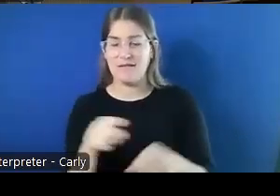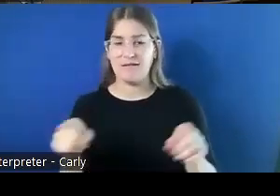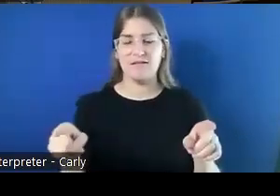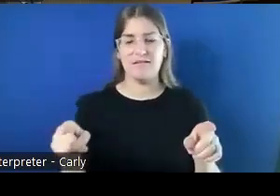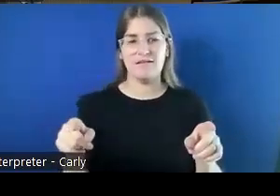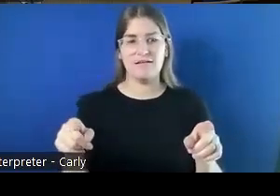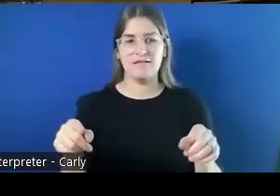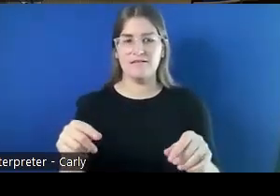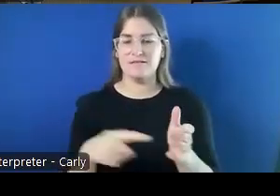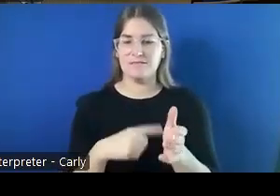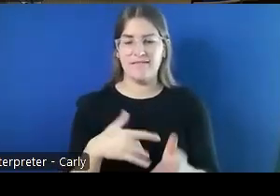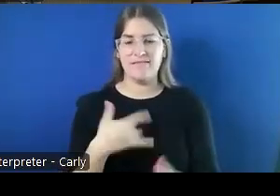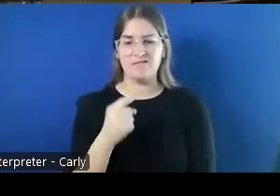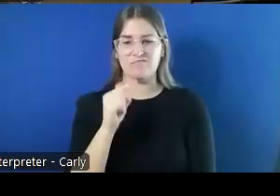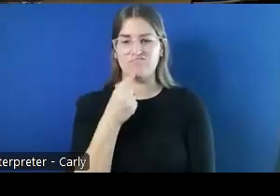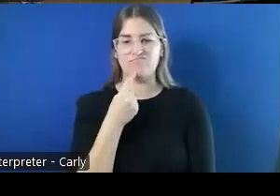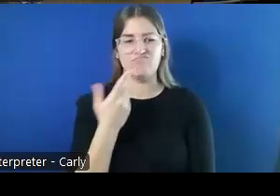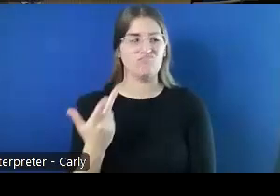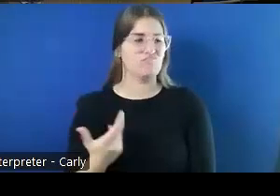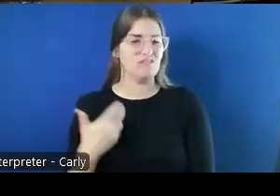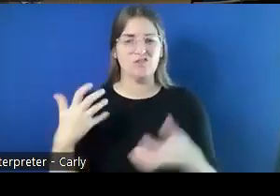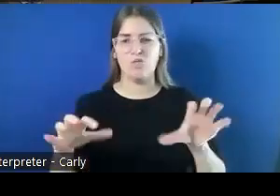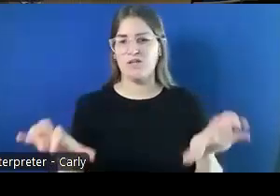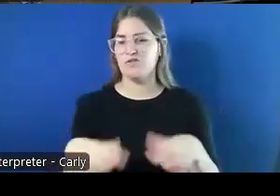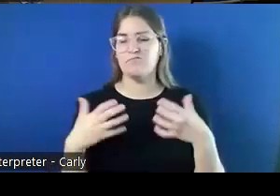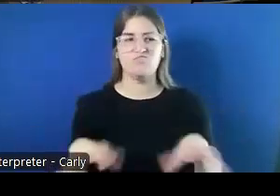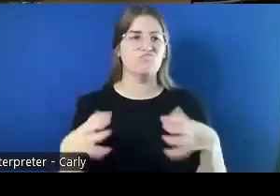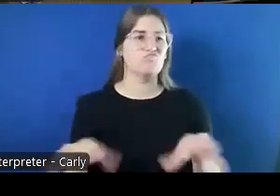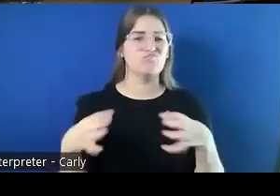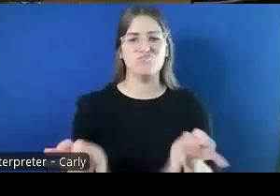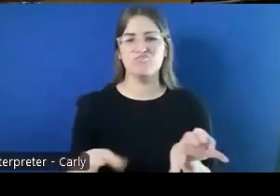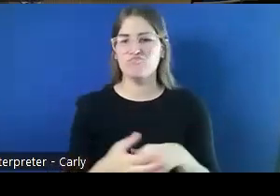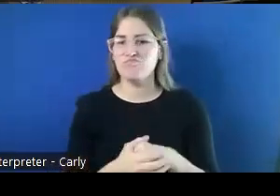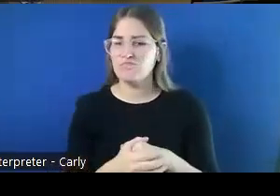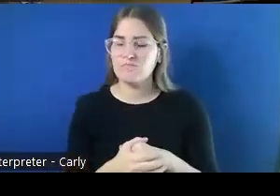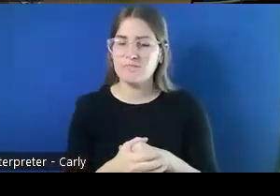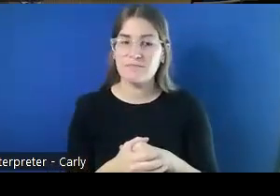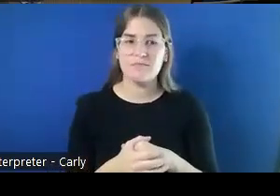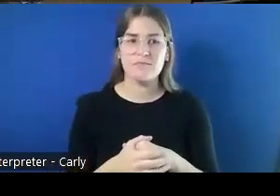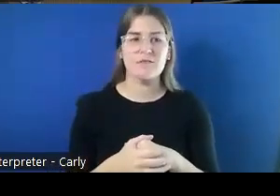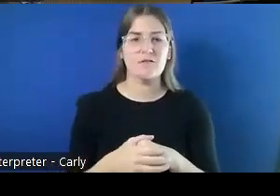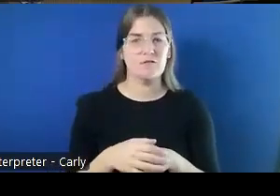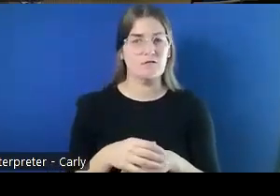to do this or um and so it's it's you know again like for for whom is this is this intervention